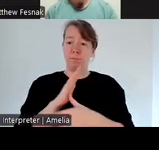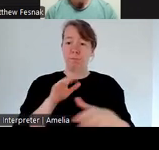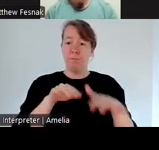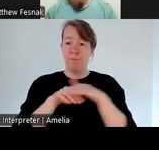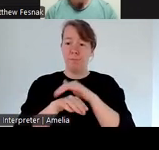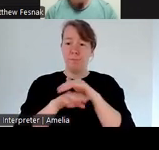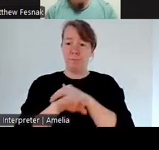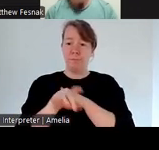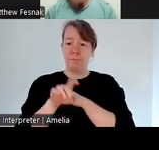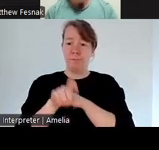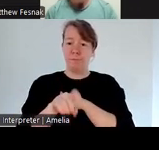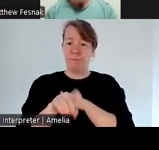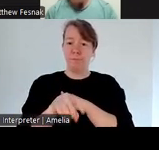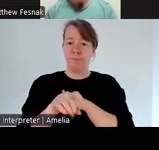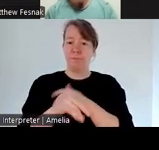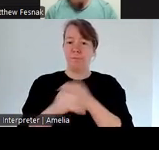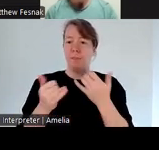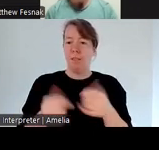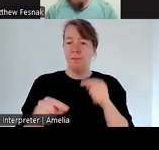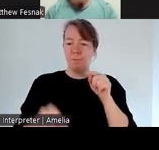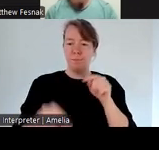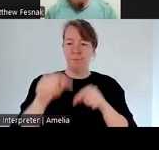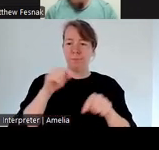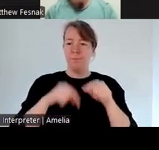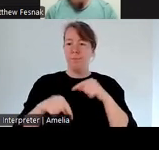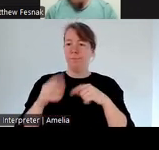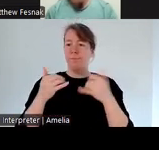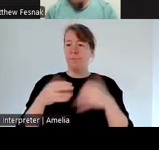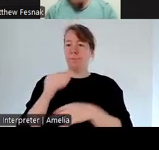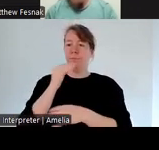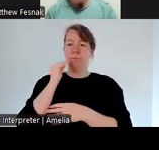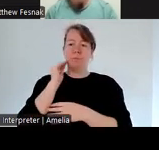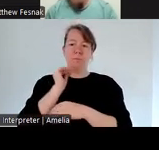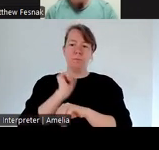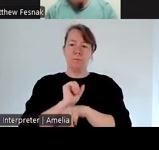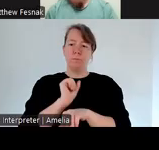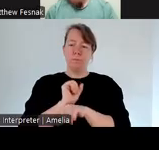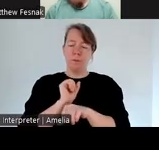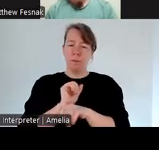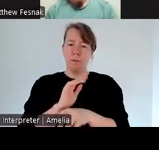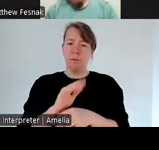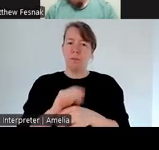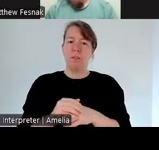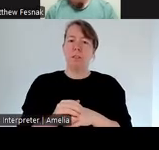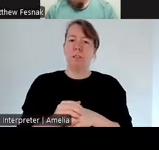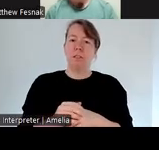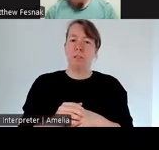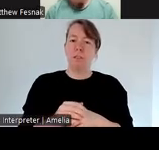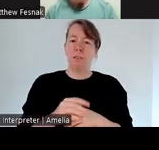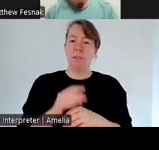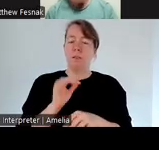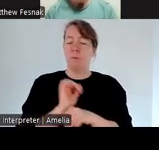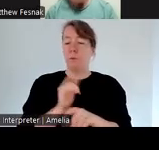massive scaling back of work from home, hybrid events, and public health measures. And we can sort of see that in the rise of measles across Canada